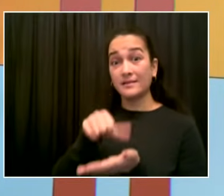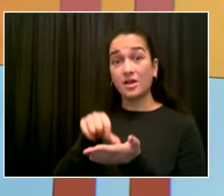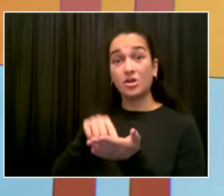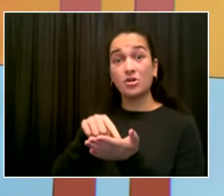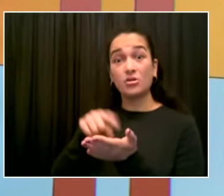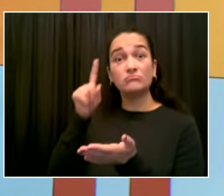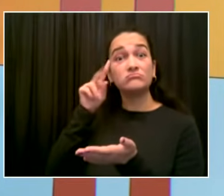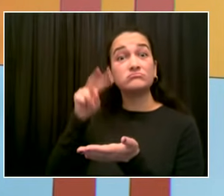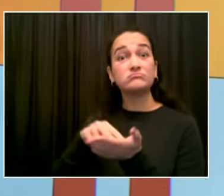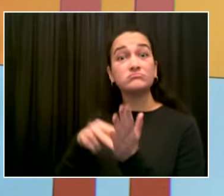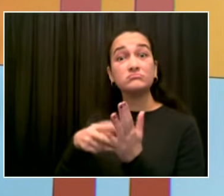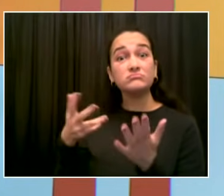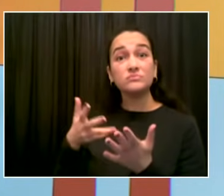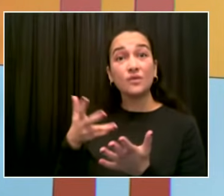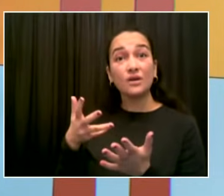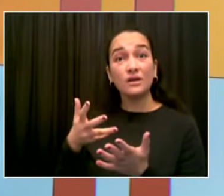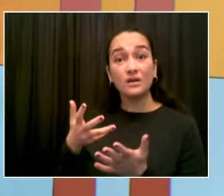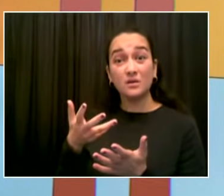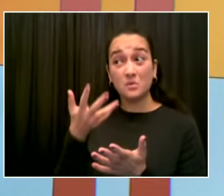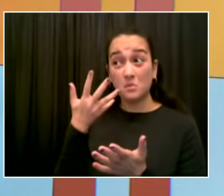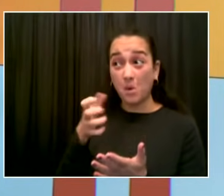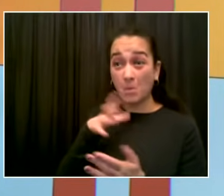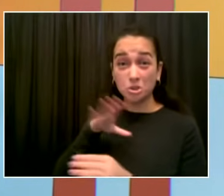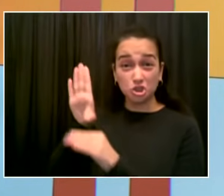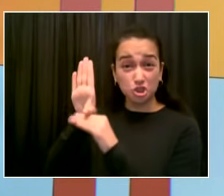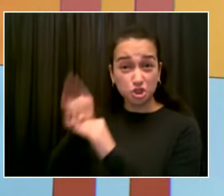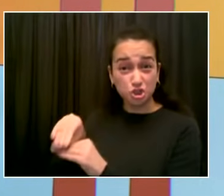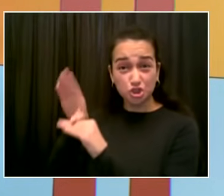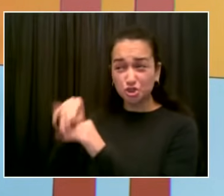AN